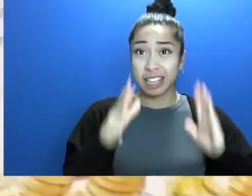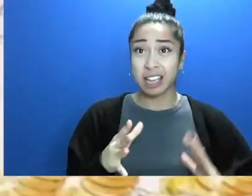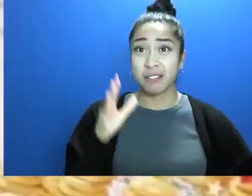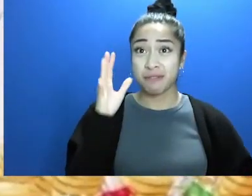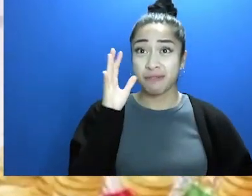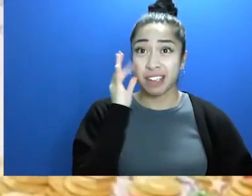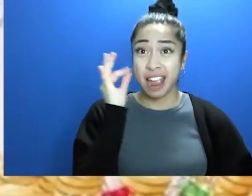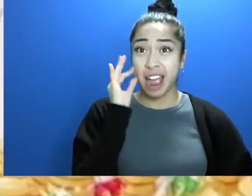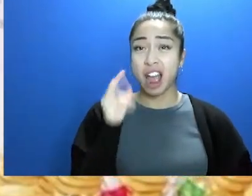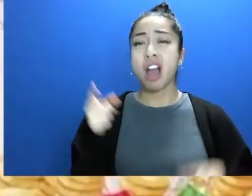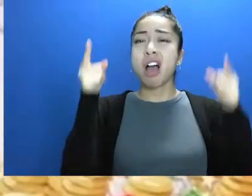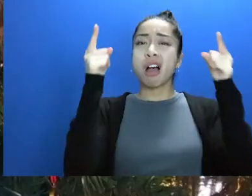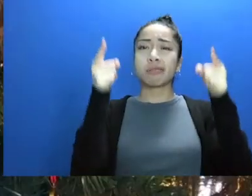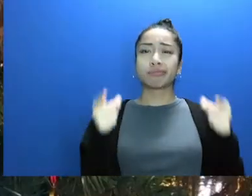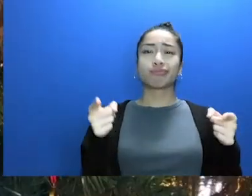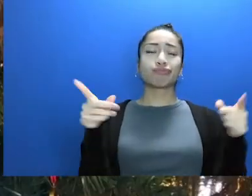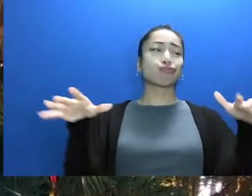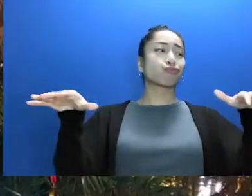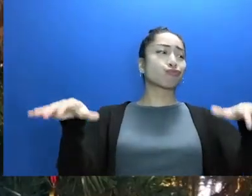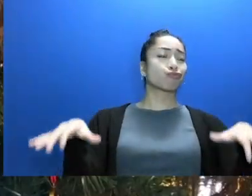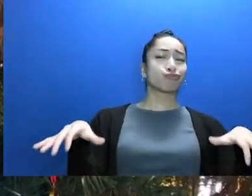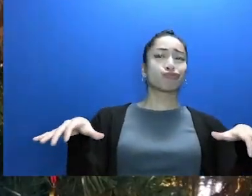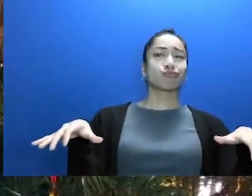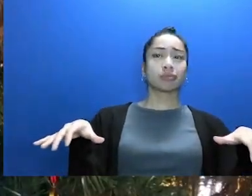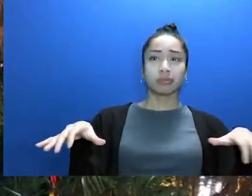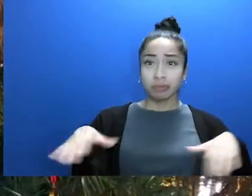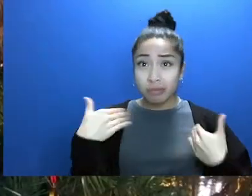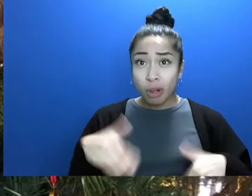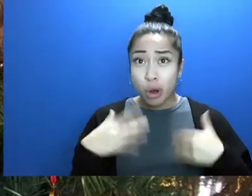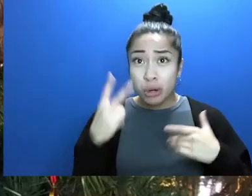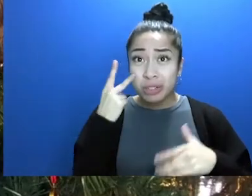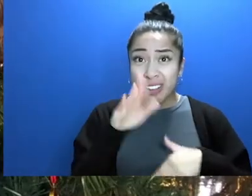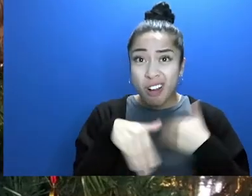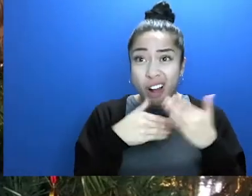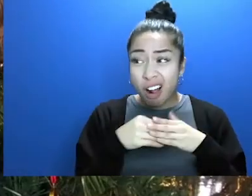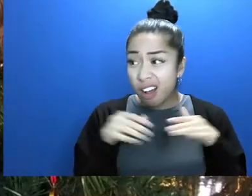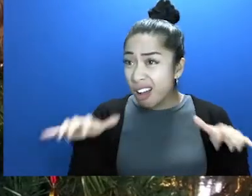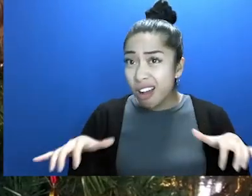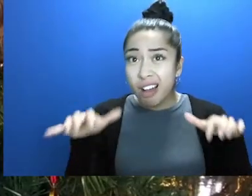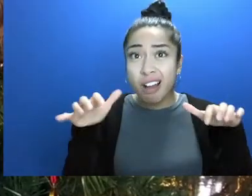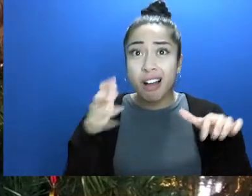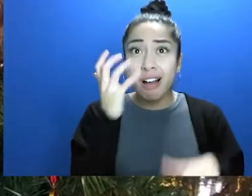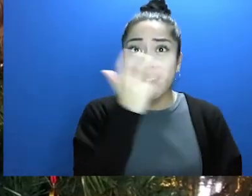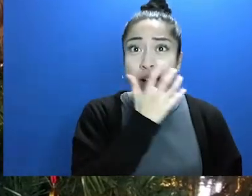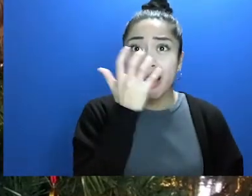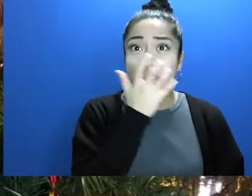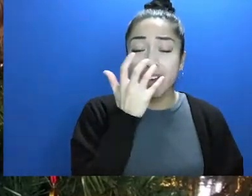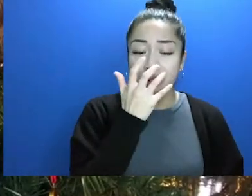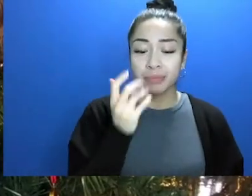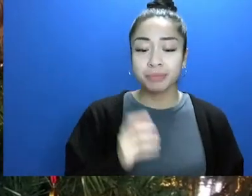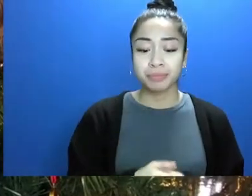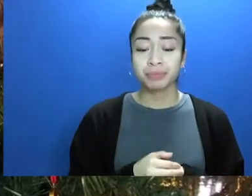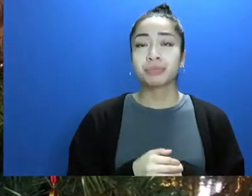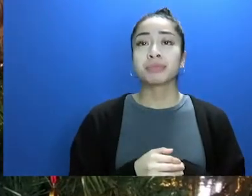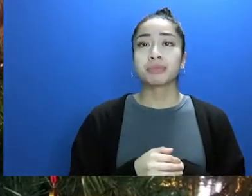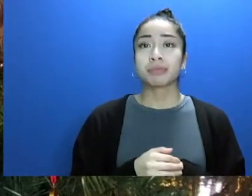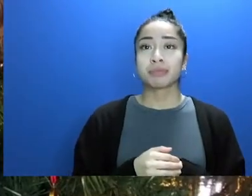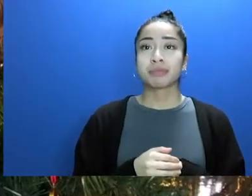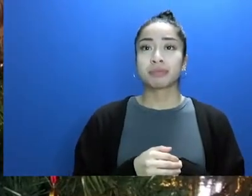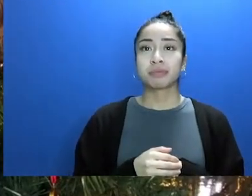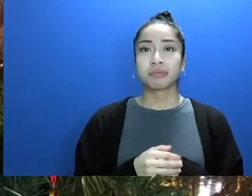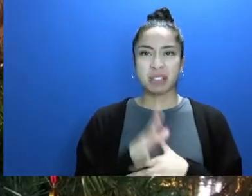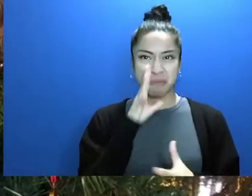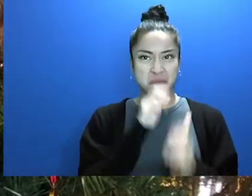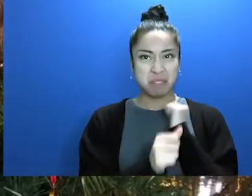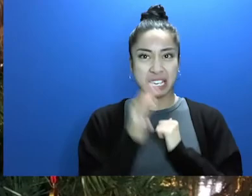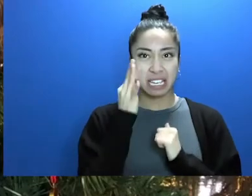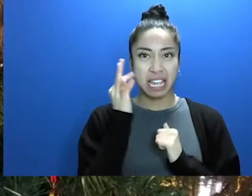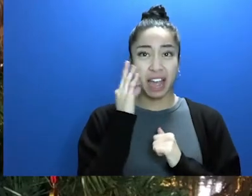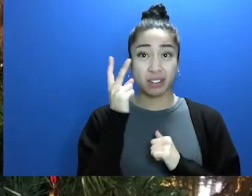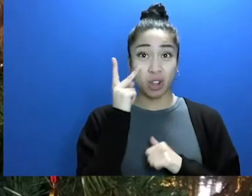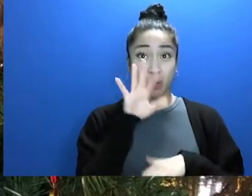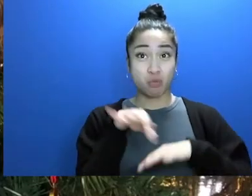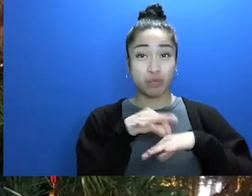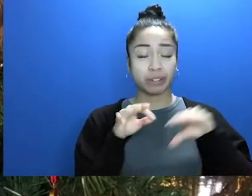mean old cat all that jewelry he admired the ring that he'd stolen that mourn then cast it